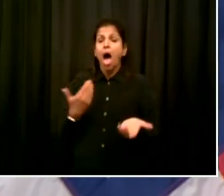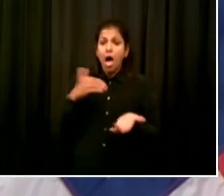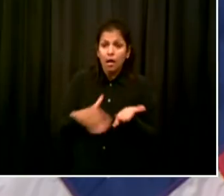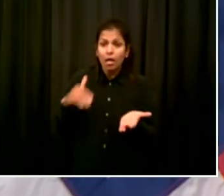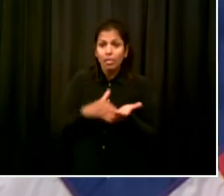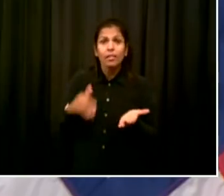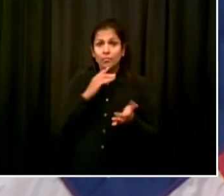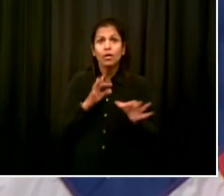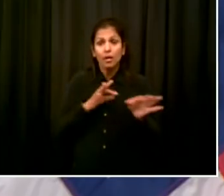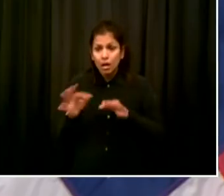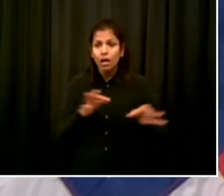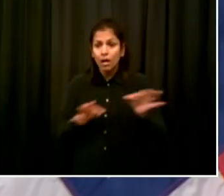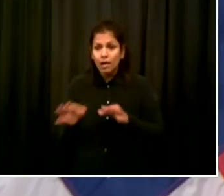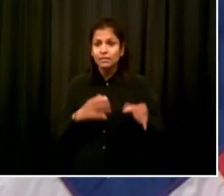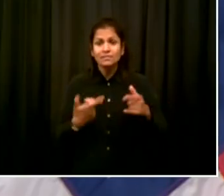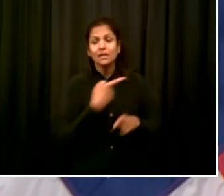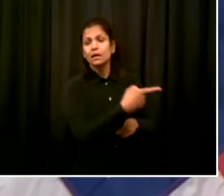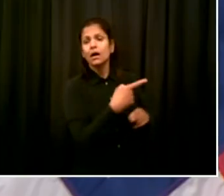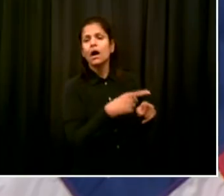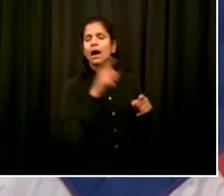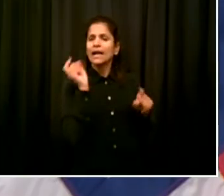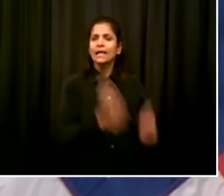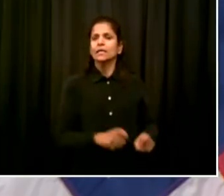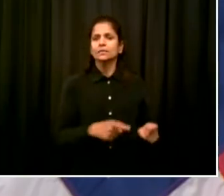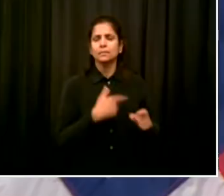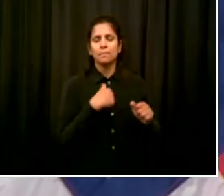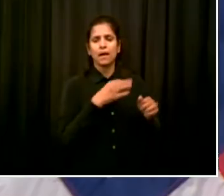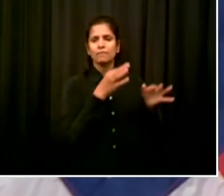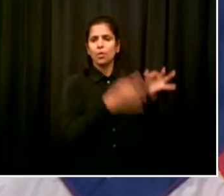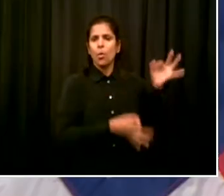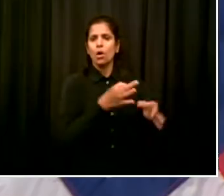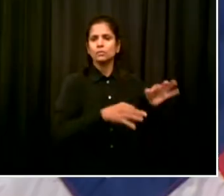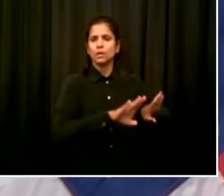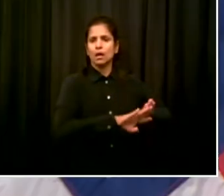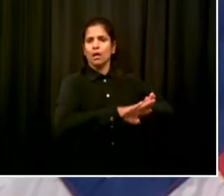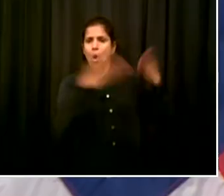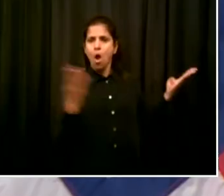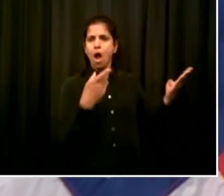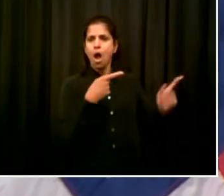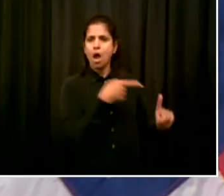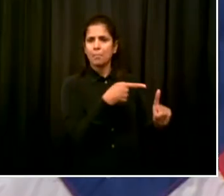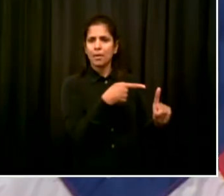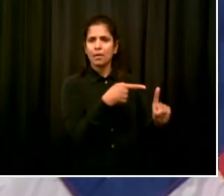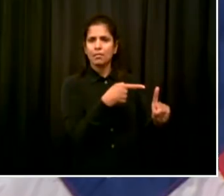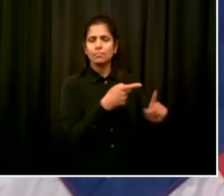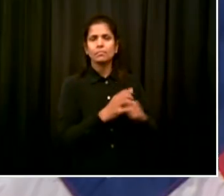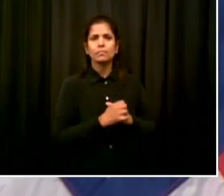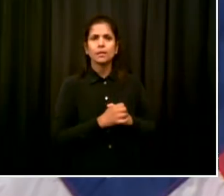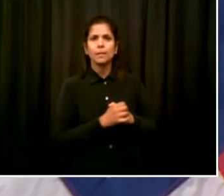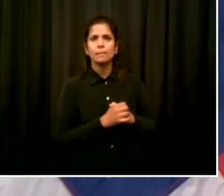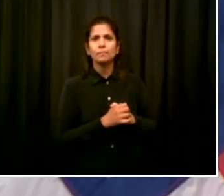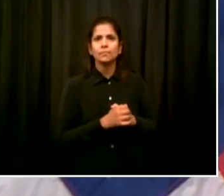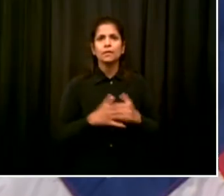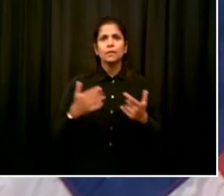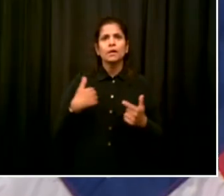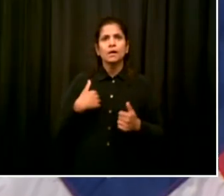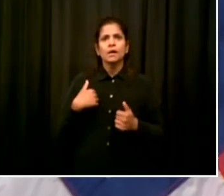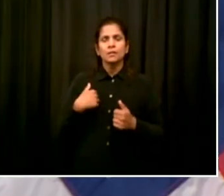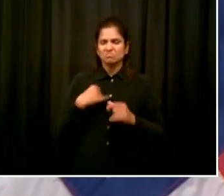HATE TO BE A BREOKN RECORD . TO TAKE AN INCREDIBLE AMOUNT OF RESOURCES TO PUT IT IN AREAS